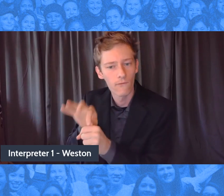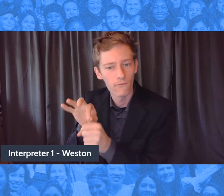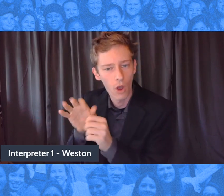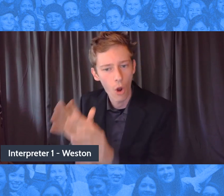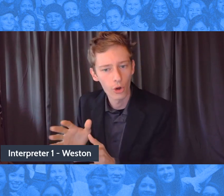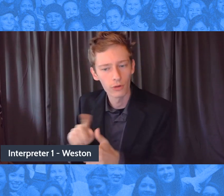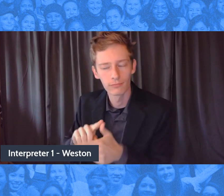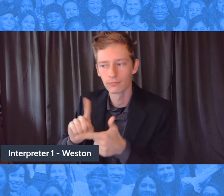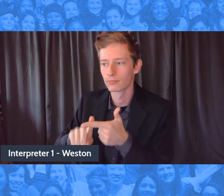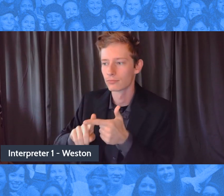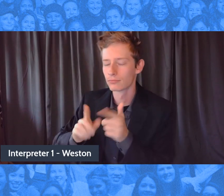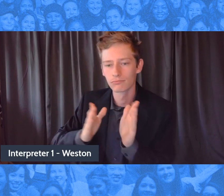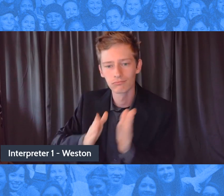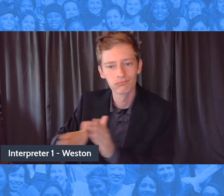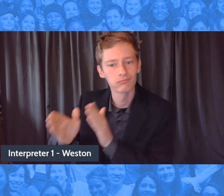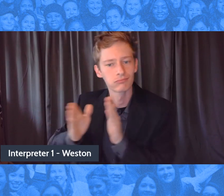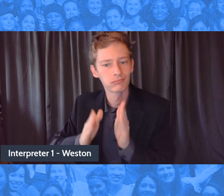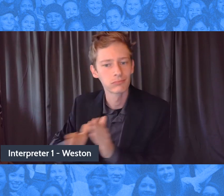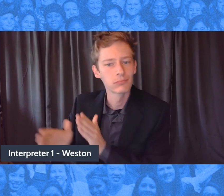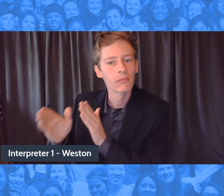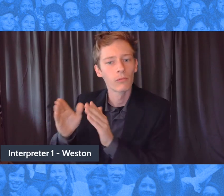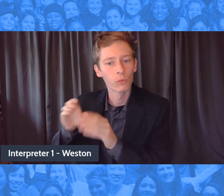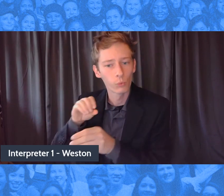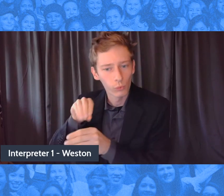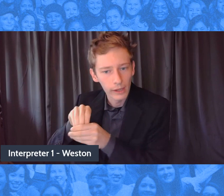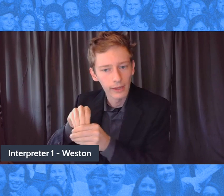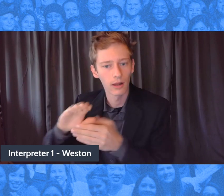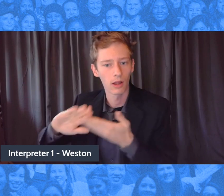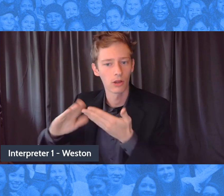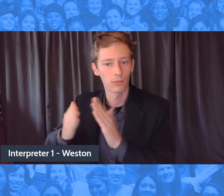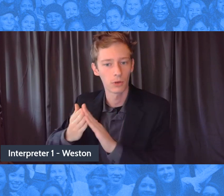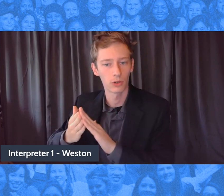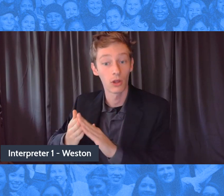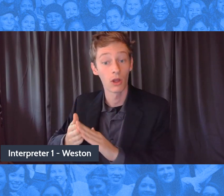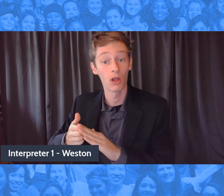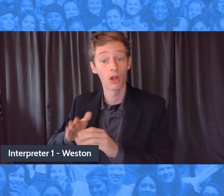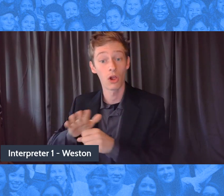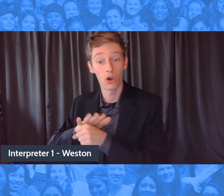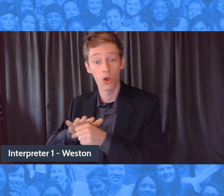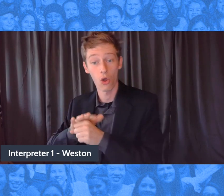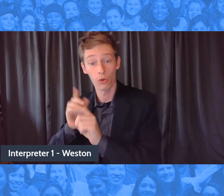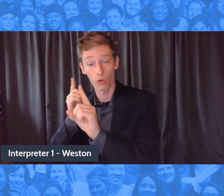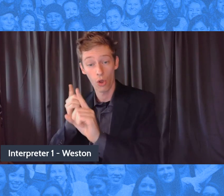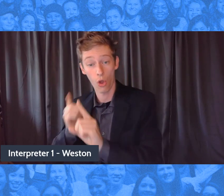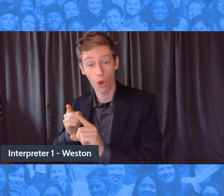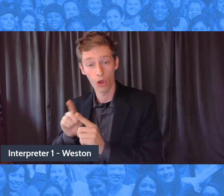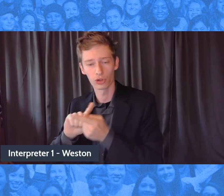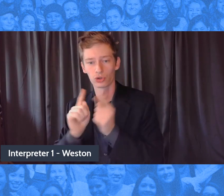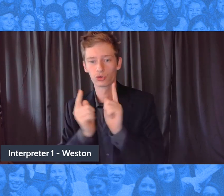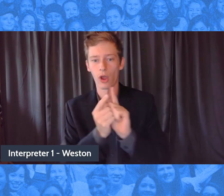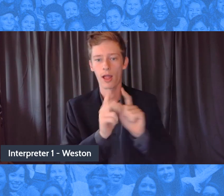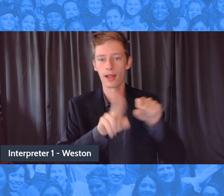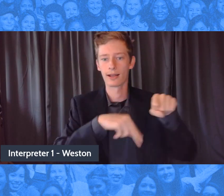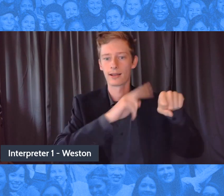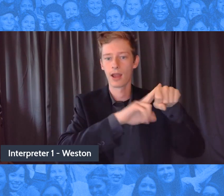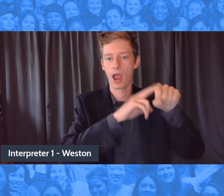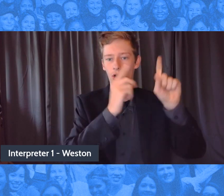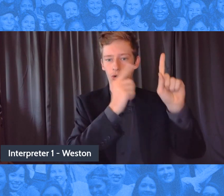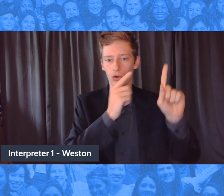and to translate broad-based national goals into local, in order to have high turnout on the ground, all these things are gonna be important,